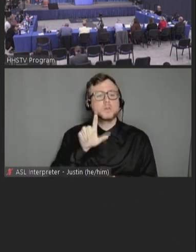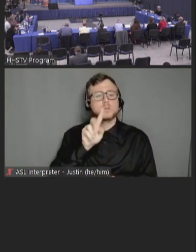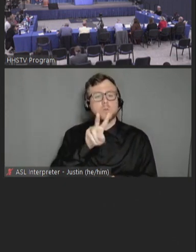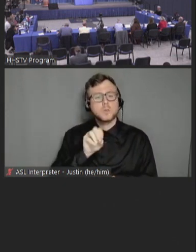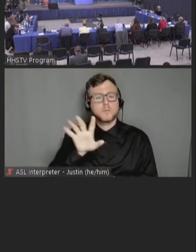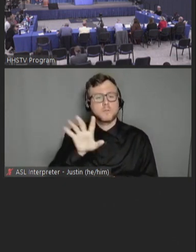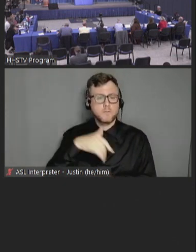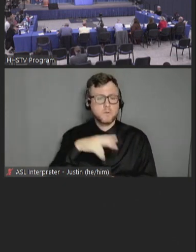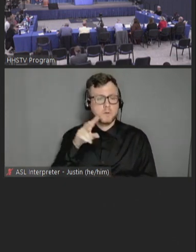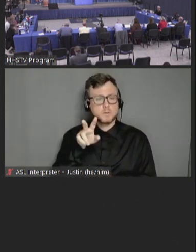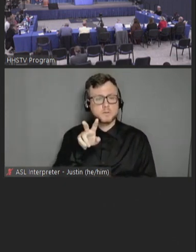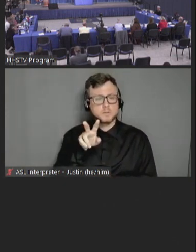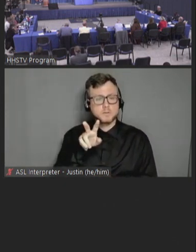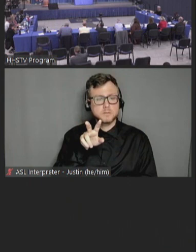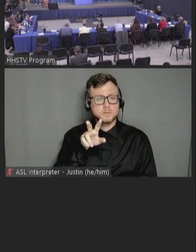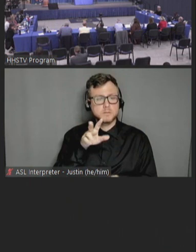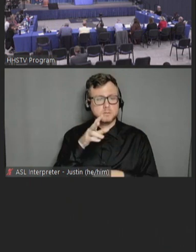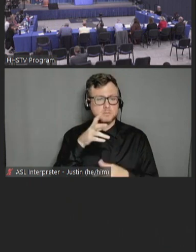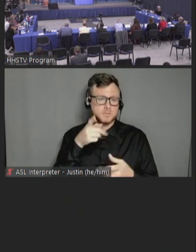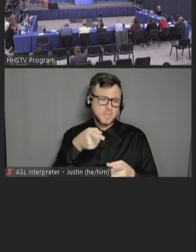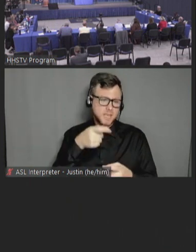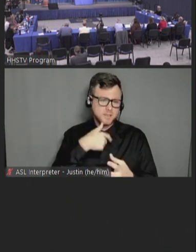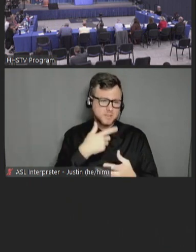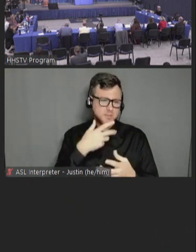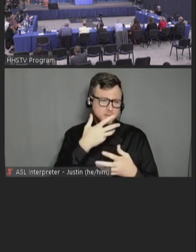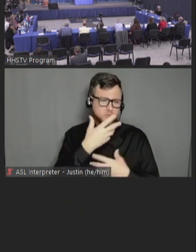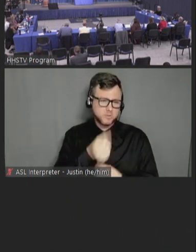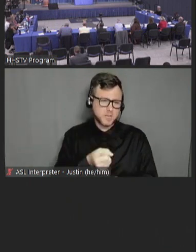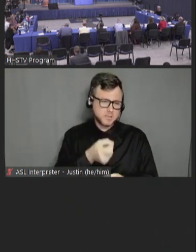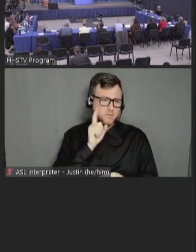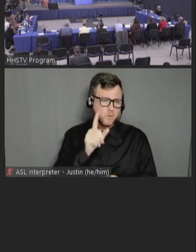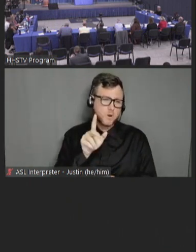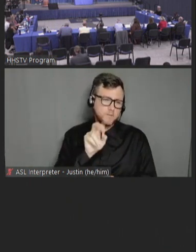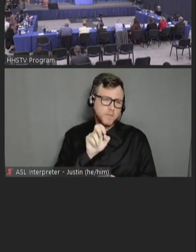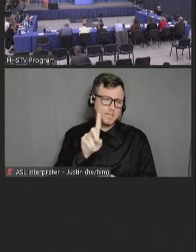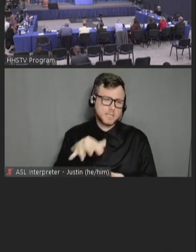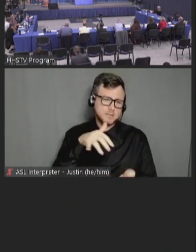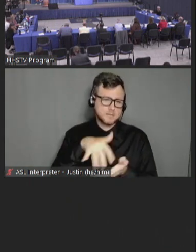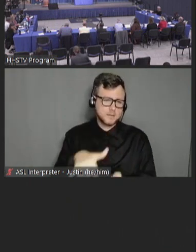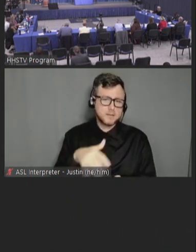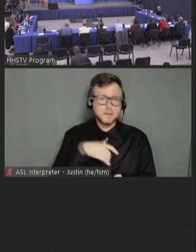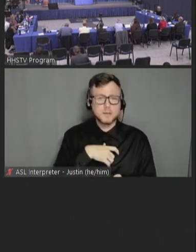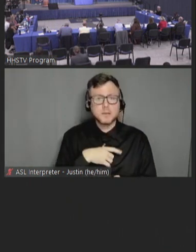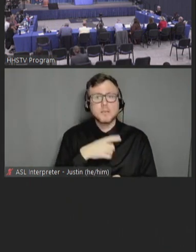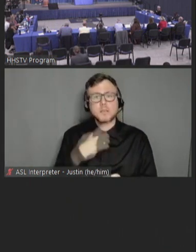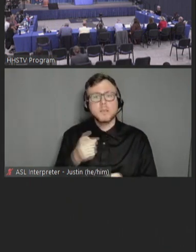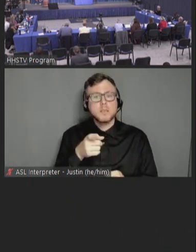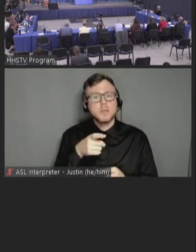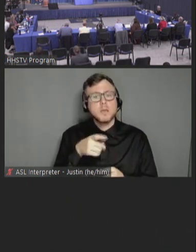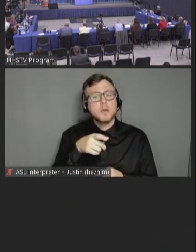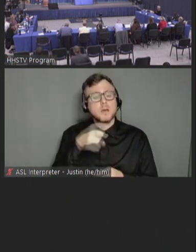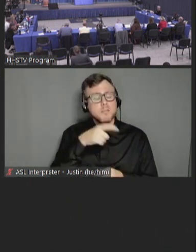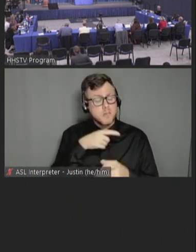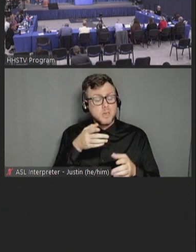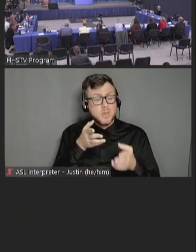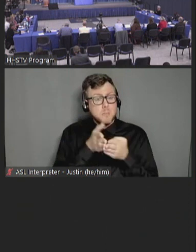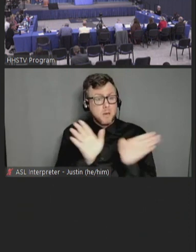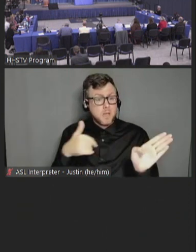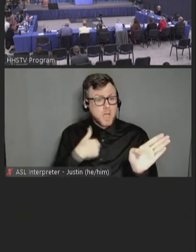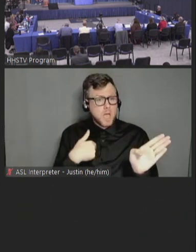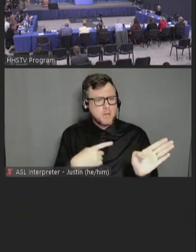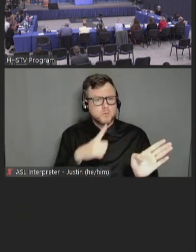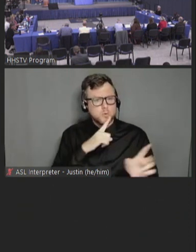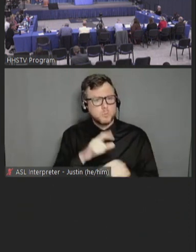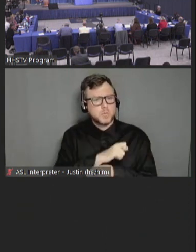studies. The IOM found in 2005 that the public had legitimate concerns about VSD studies and